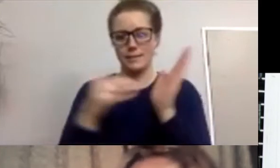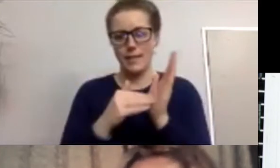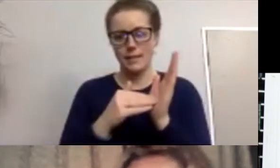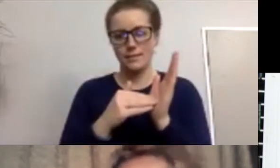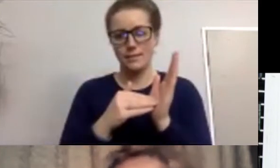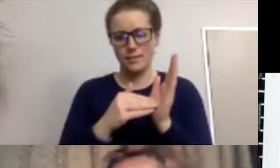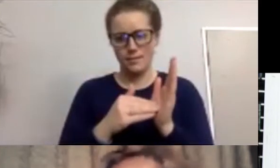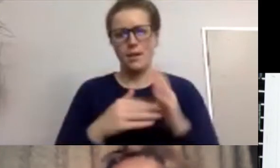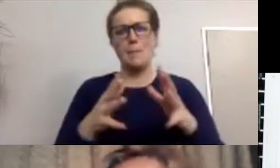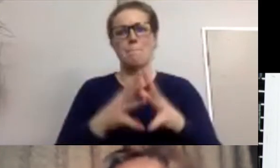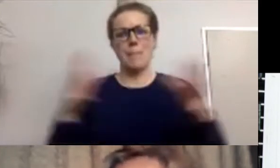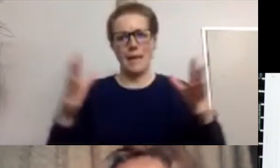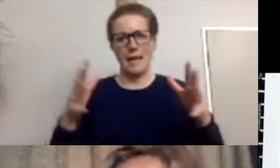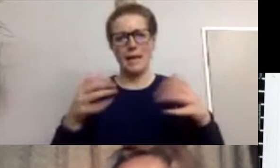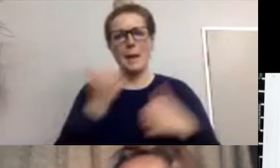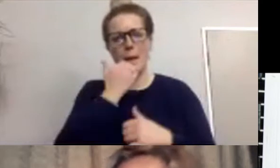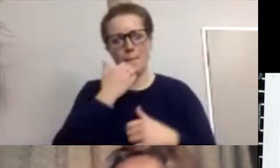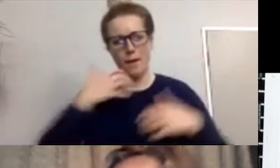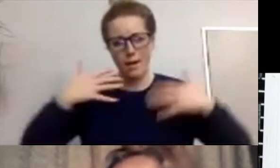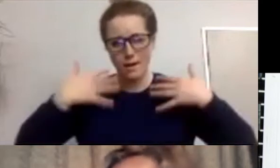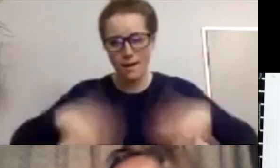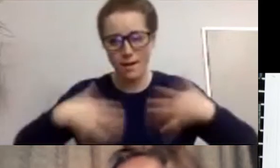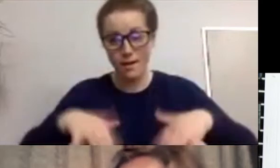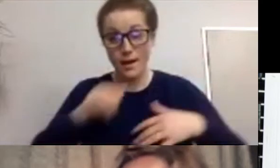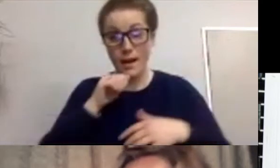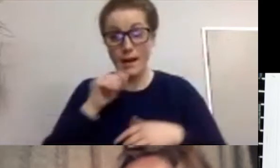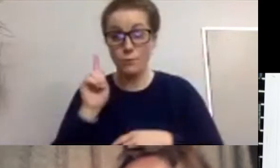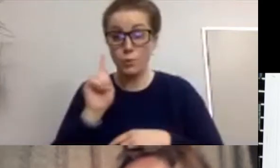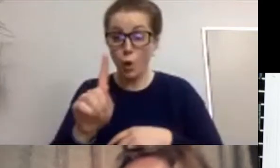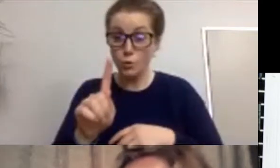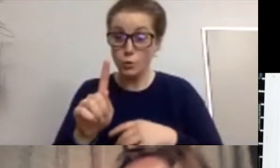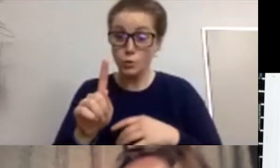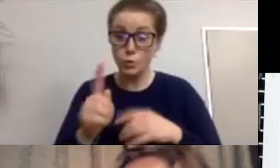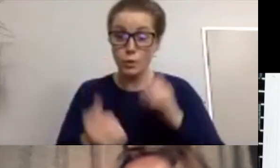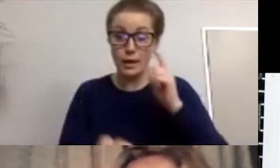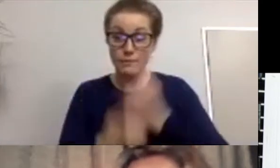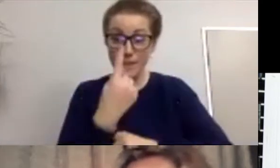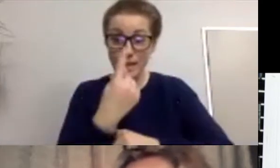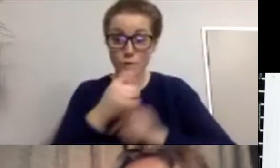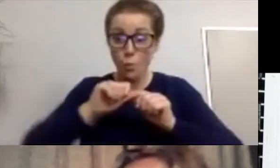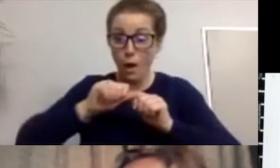the other thing which is amazing, is if you go to a function or a reception after a performance